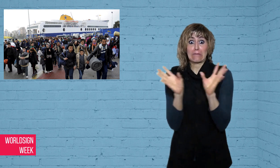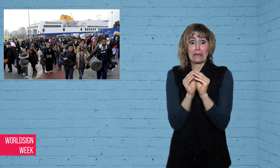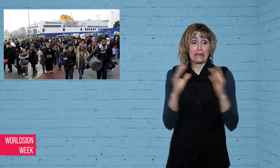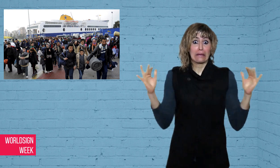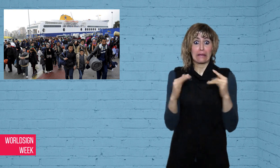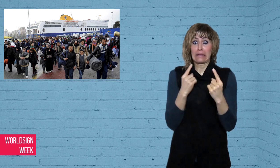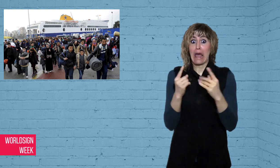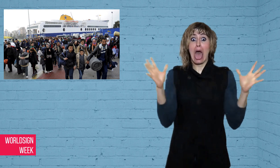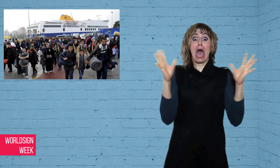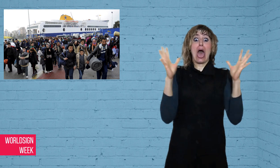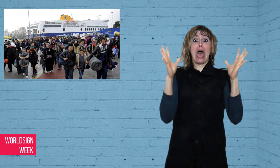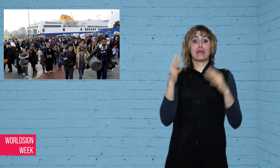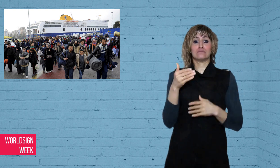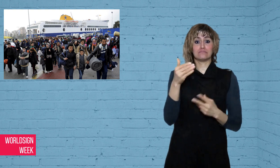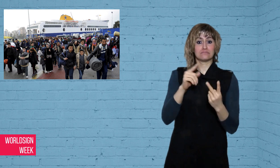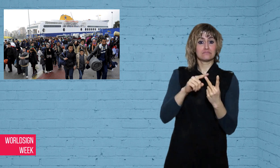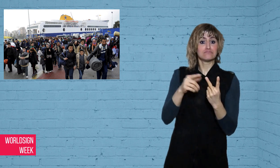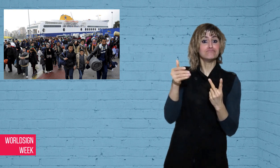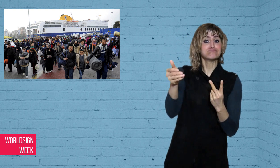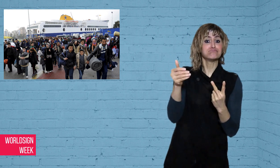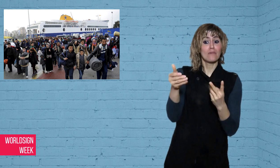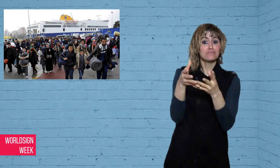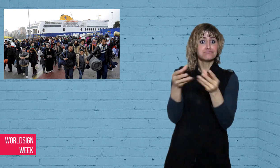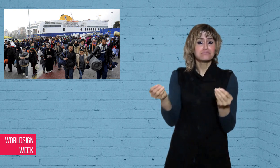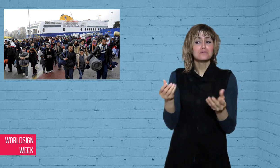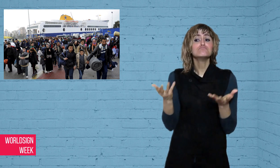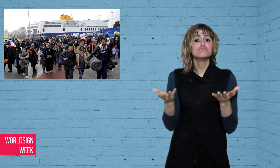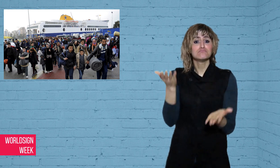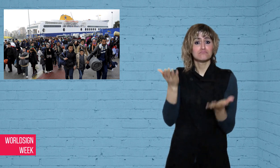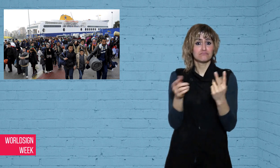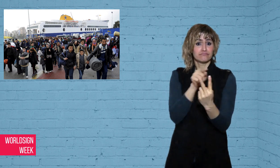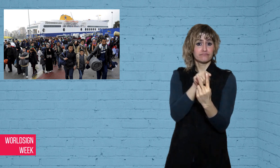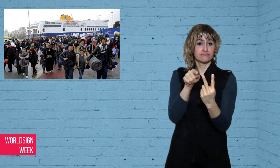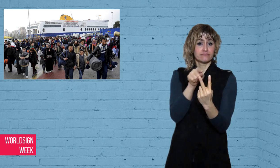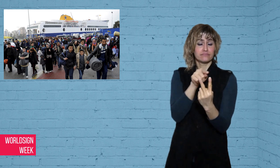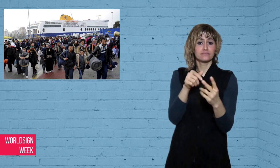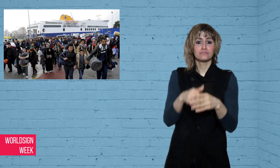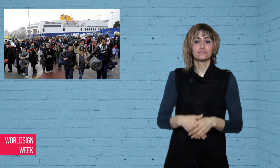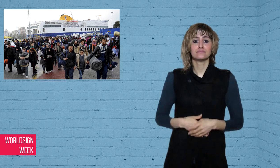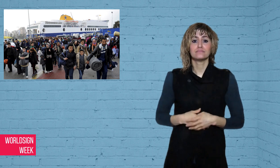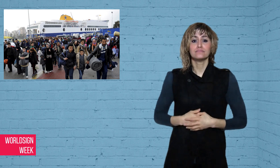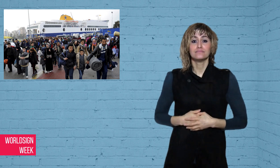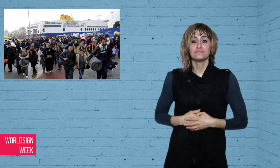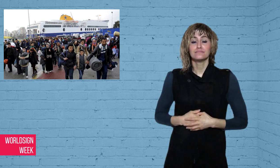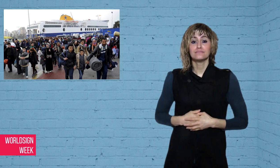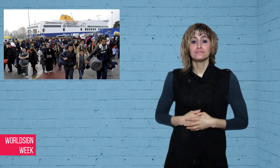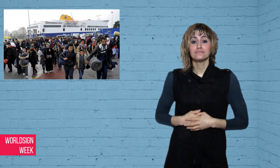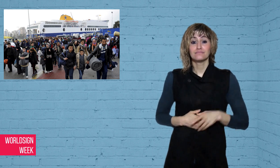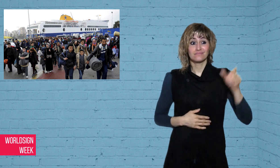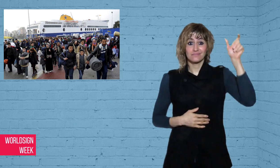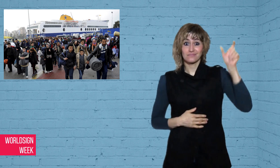György Bakondi, a Chief Advisor to the